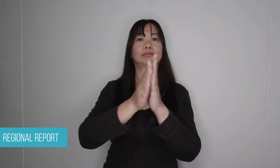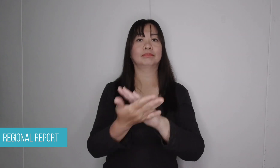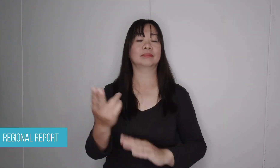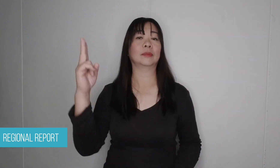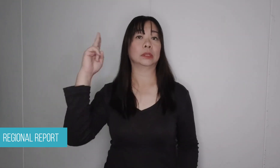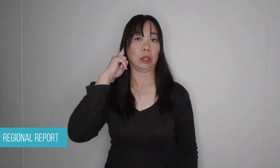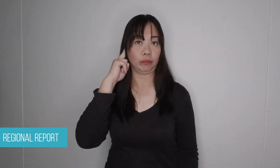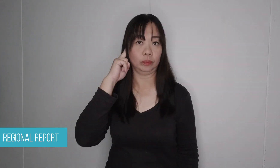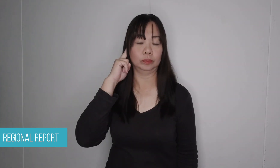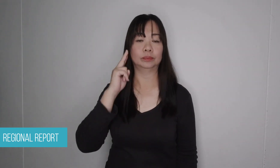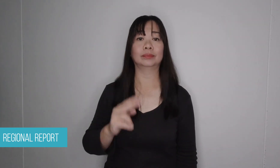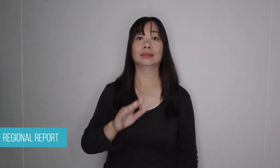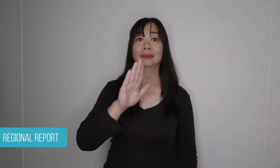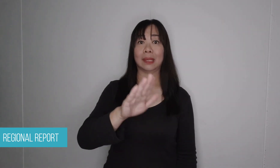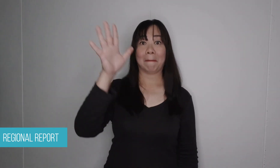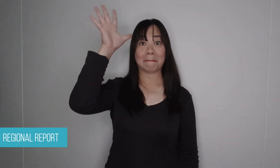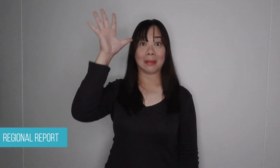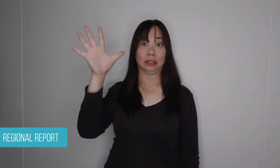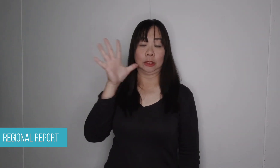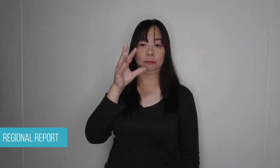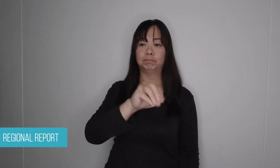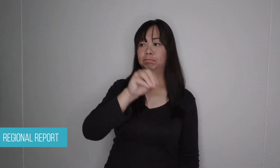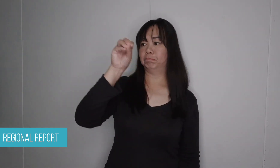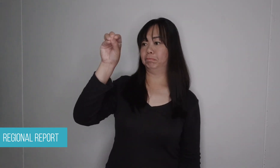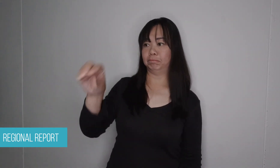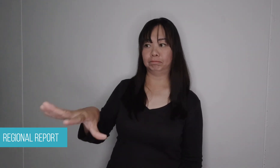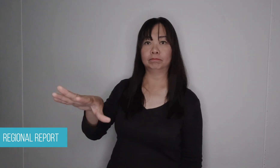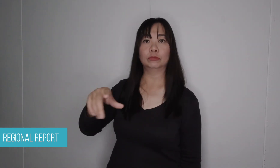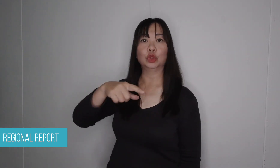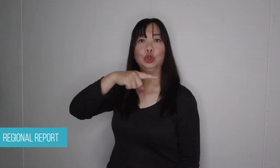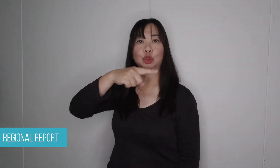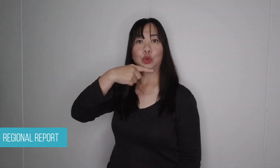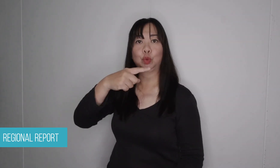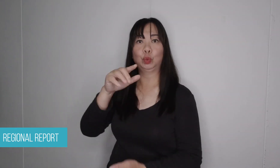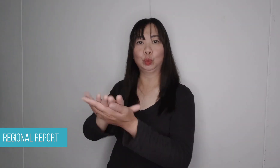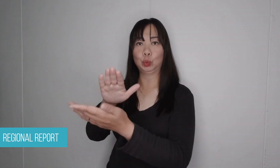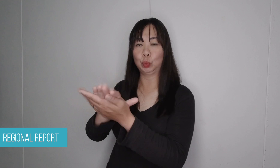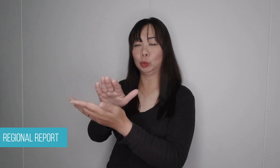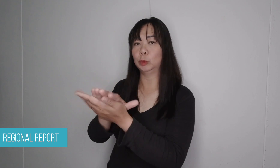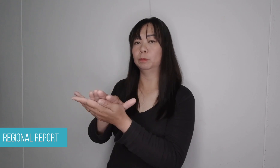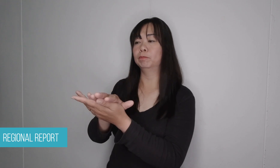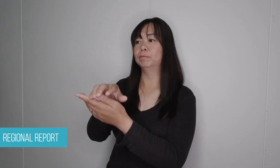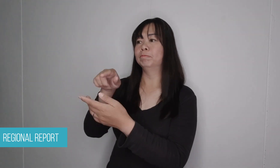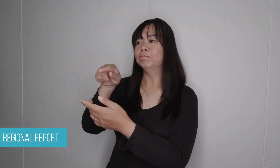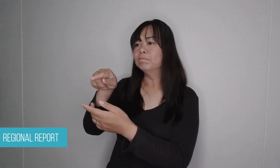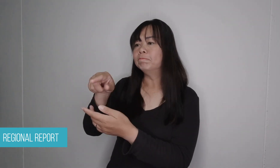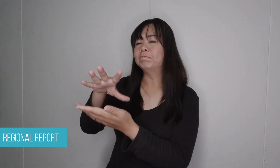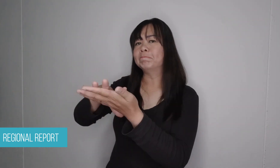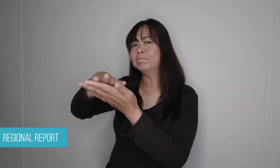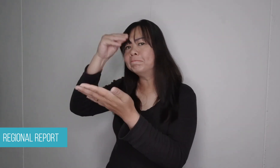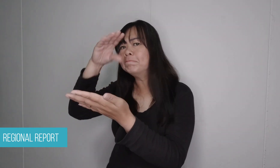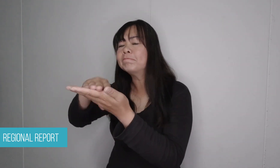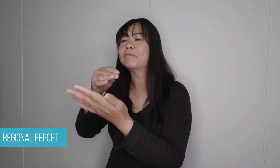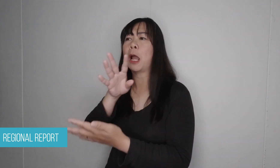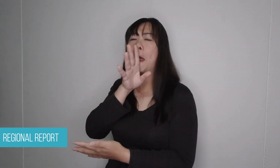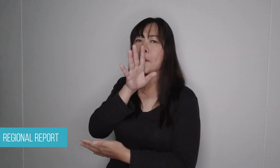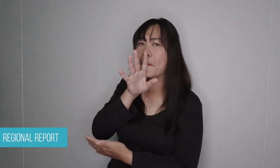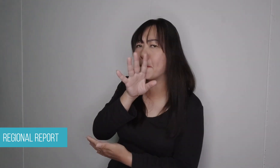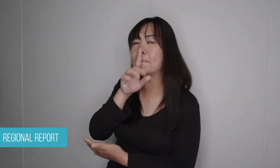Her parents placed her in a hearing school where she learned